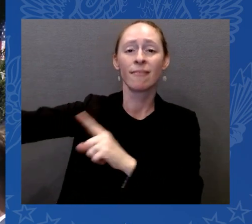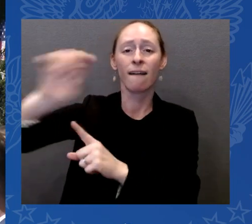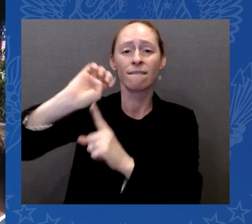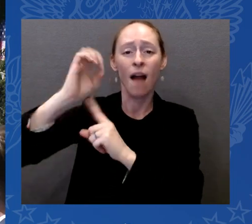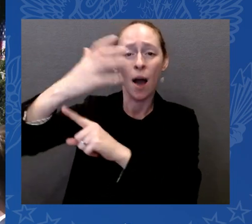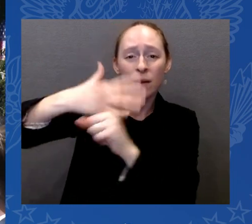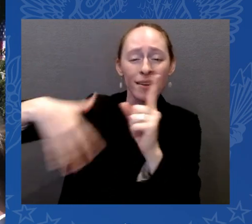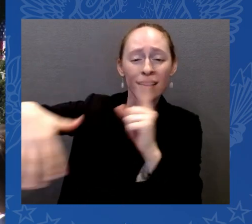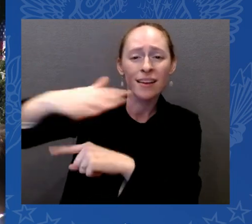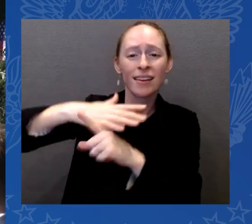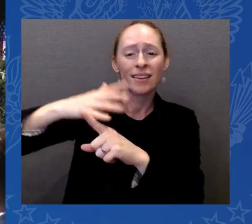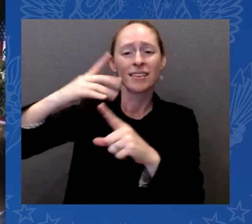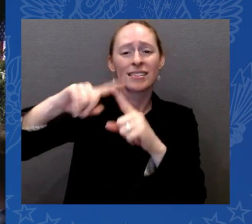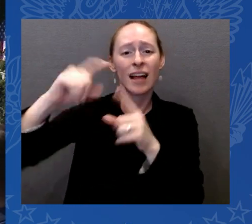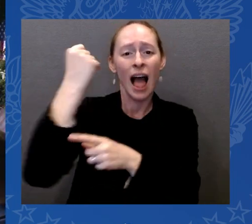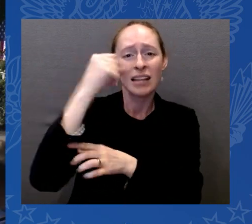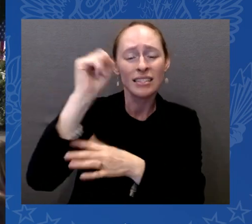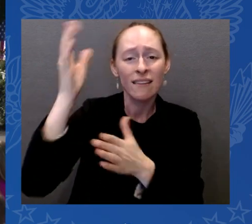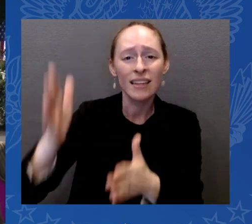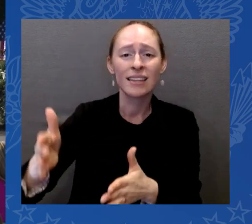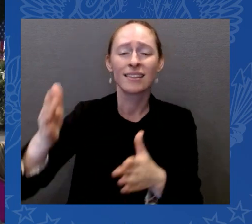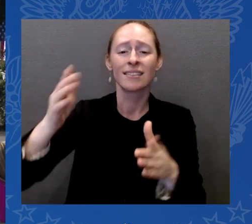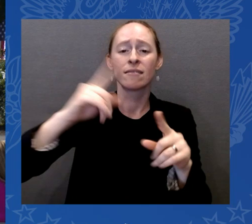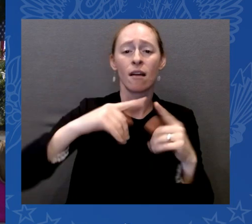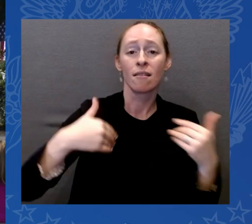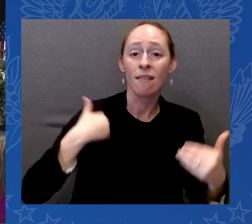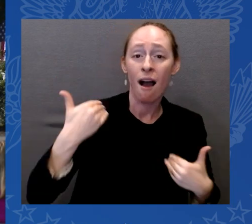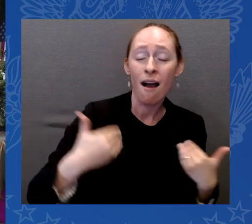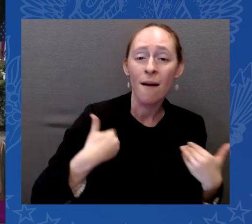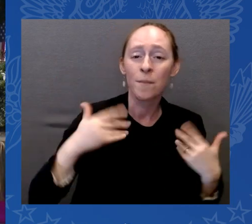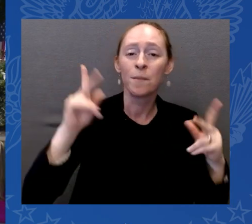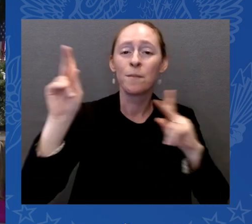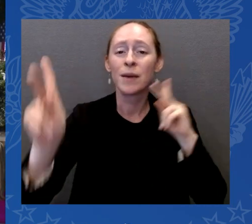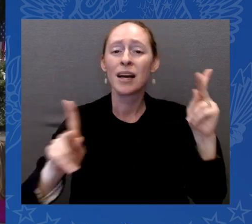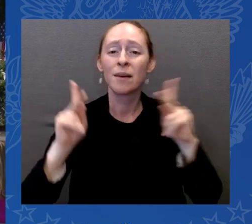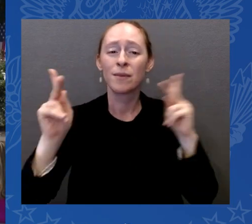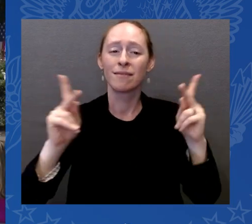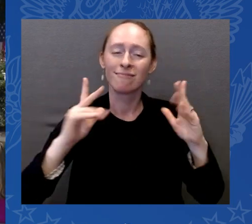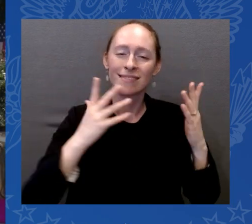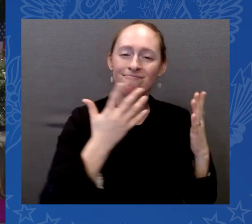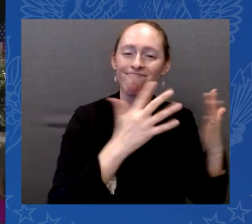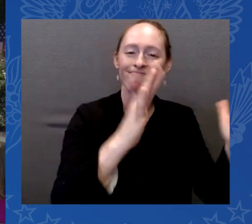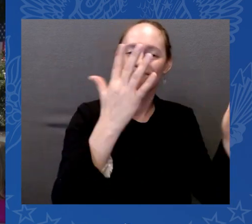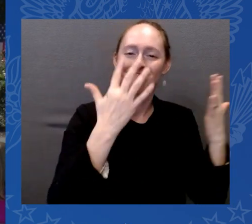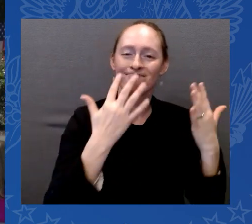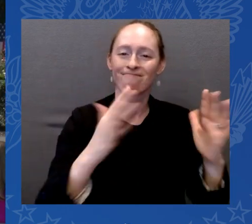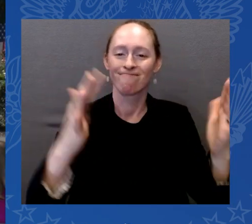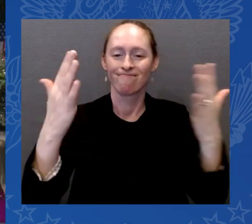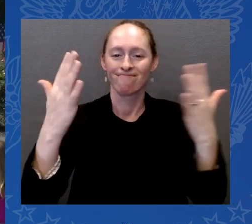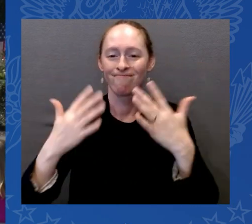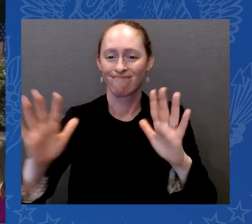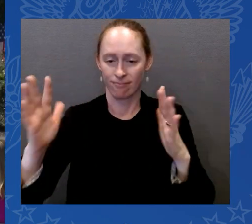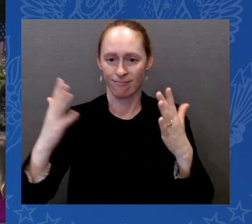This is what it looks like when the American government works for the people, when we tell the powerful interests,